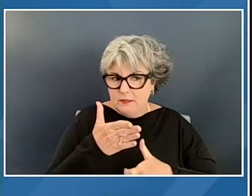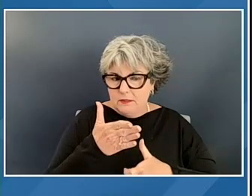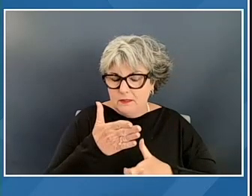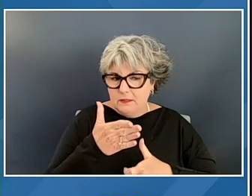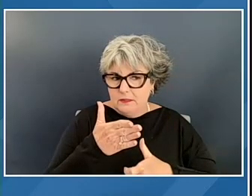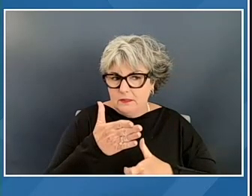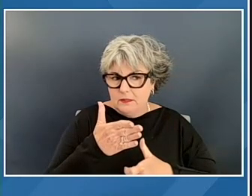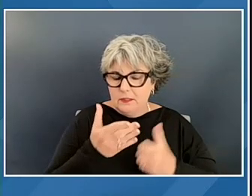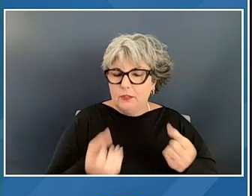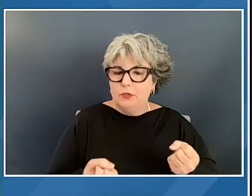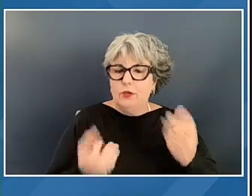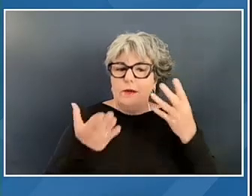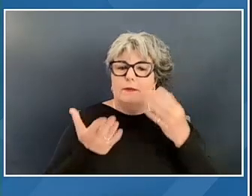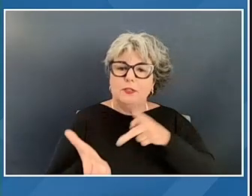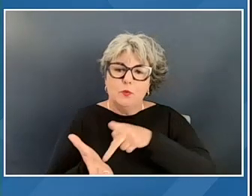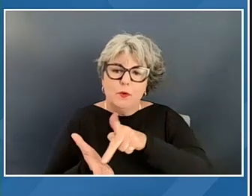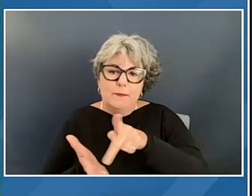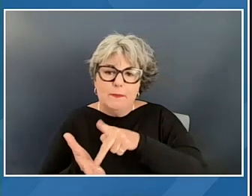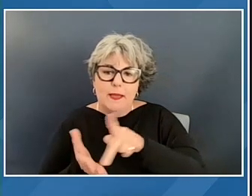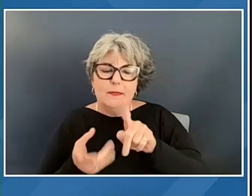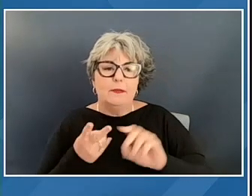repayment or income driven or anything